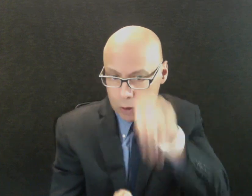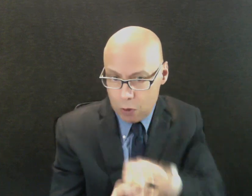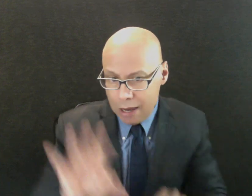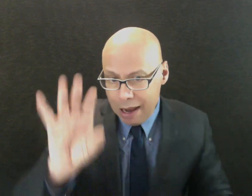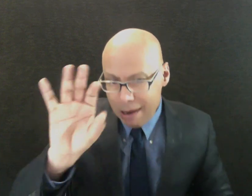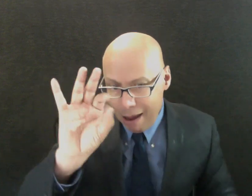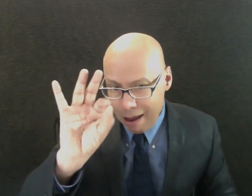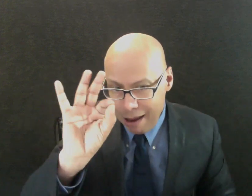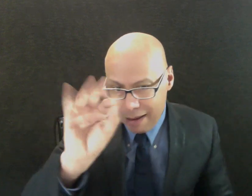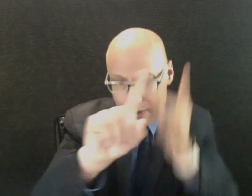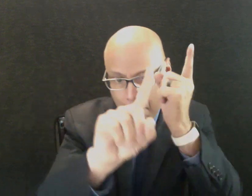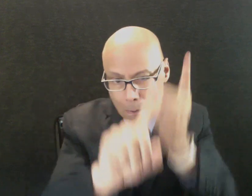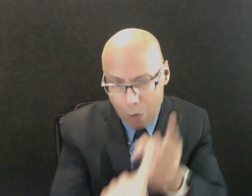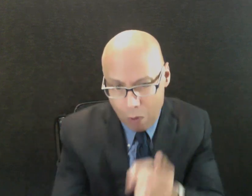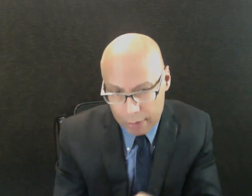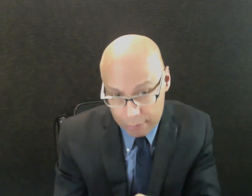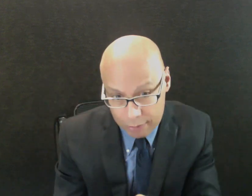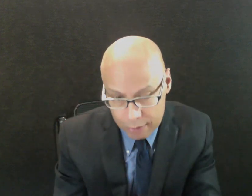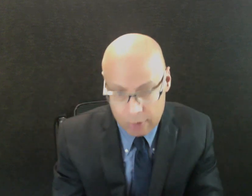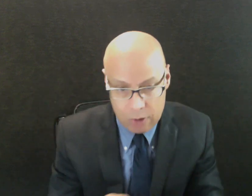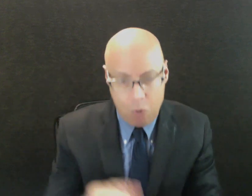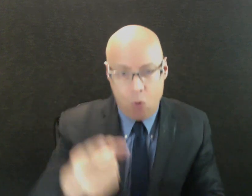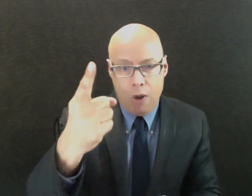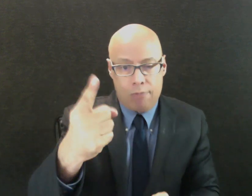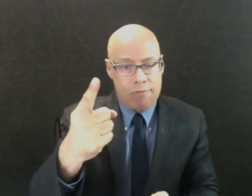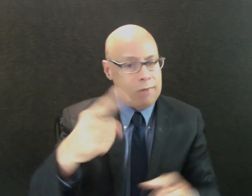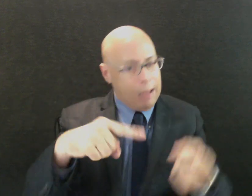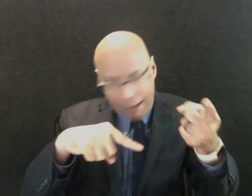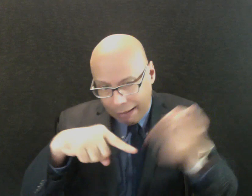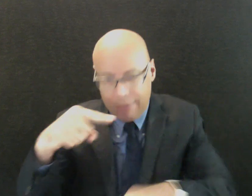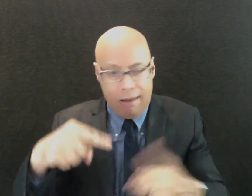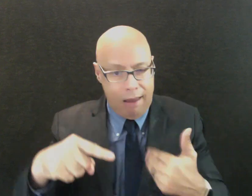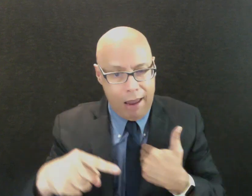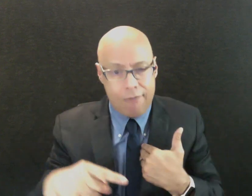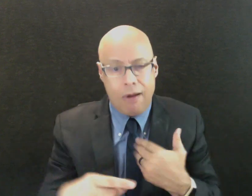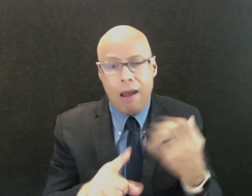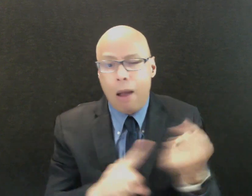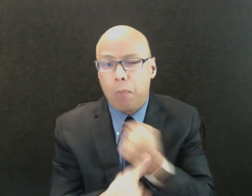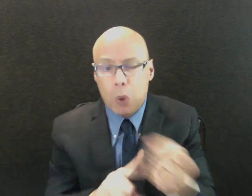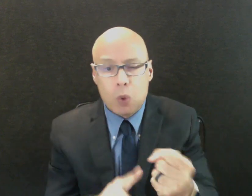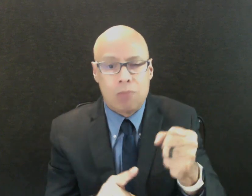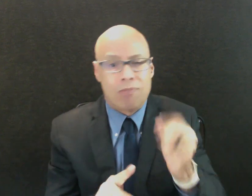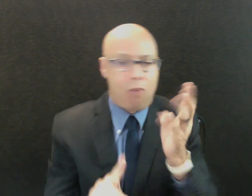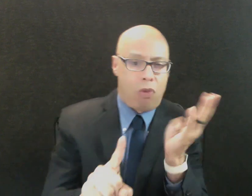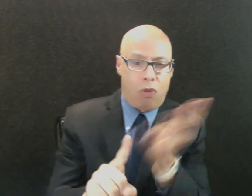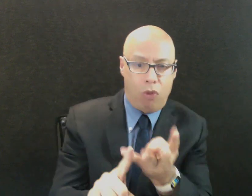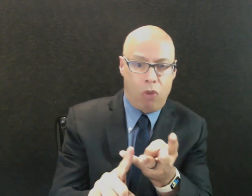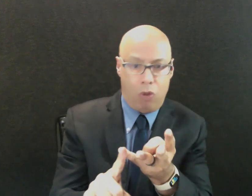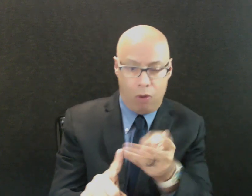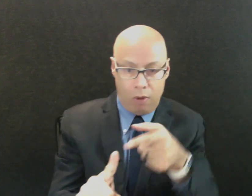it must be: 1. Free from abuse and inhumane treatment and we specify that